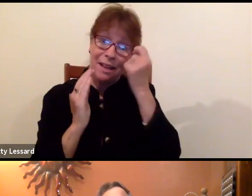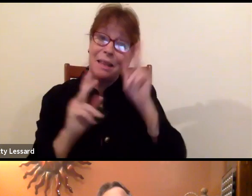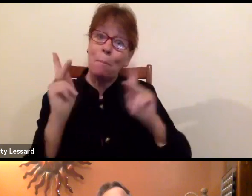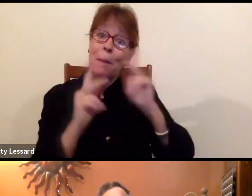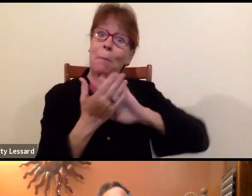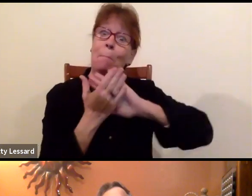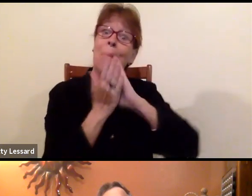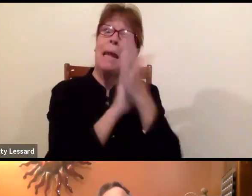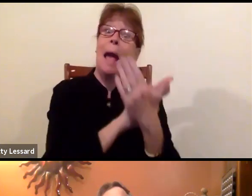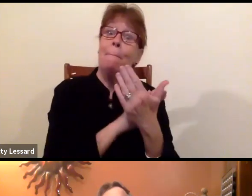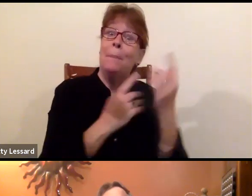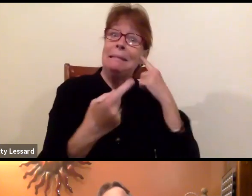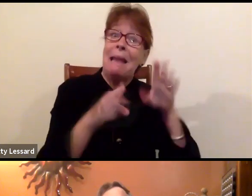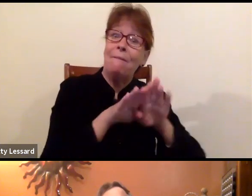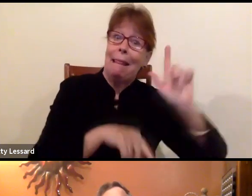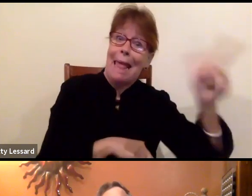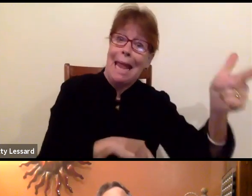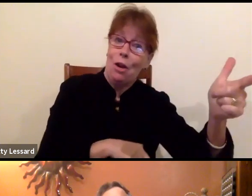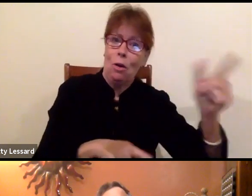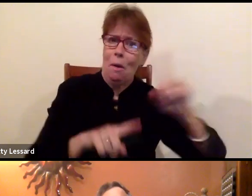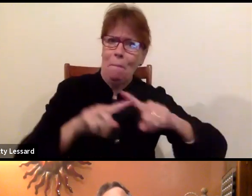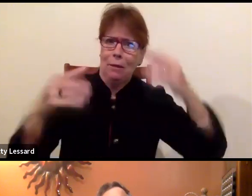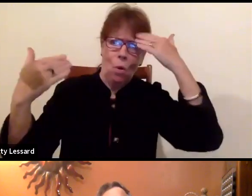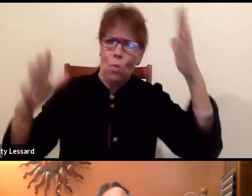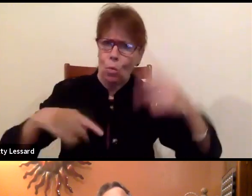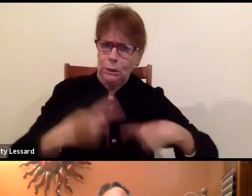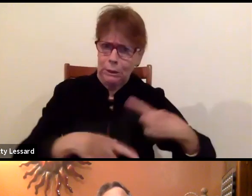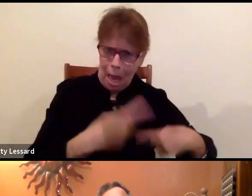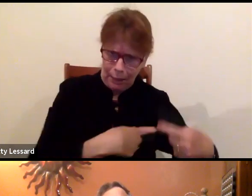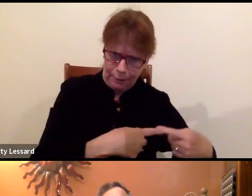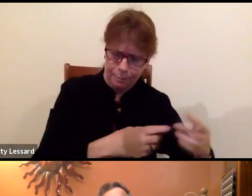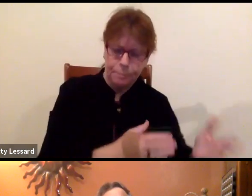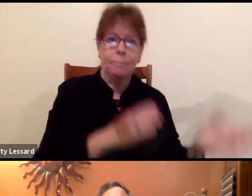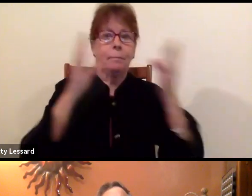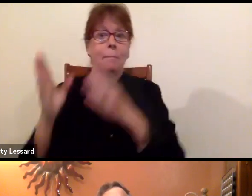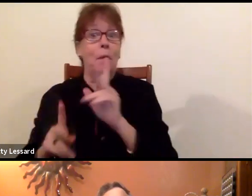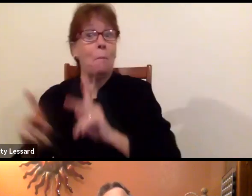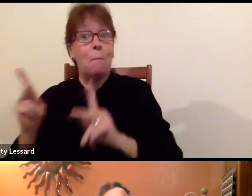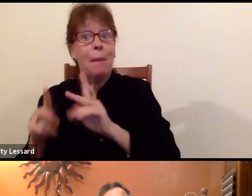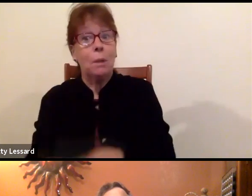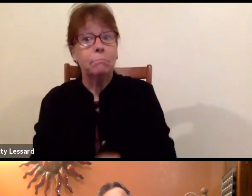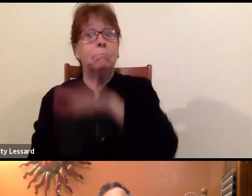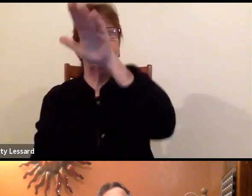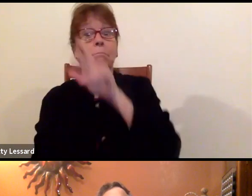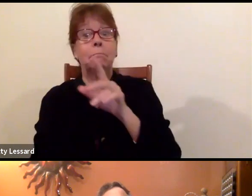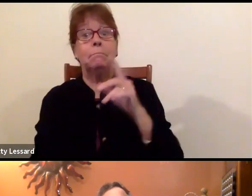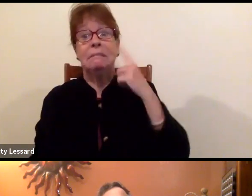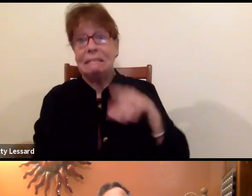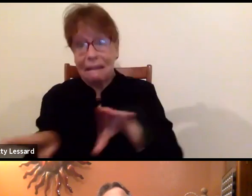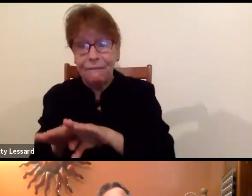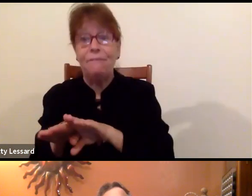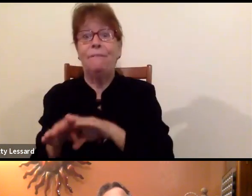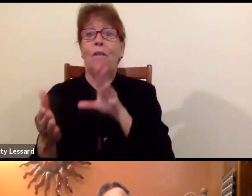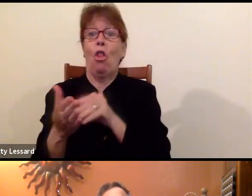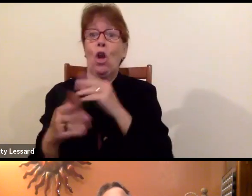≫ Nancy: Patty is interpreting for me, Dan will interpret for you. Hold on. ≫ Don: Got it. ≫ Nancy: How do we assess